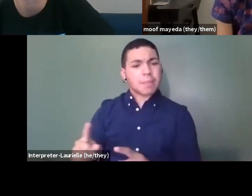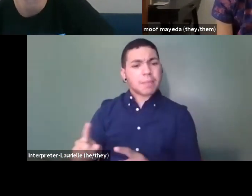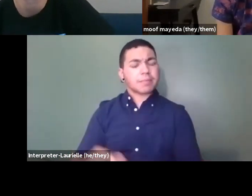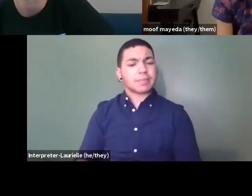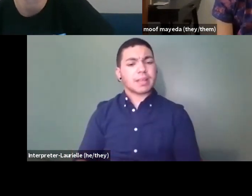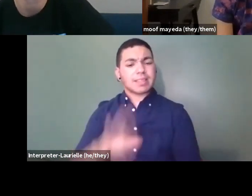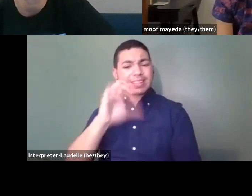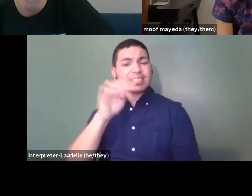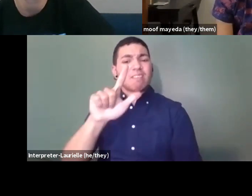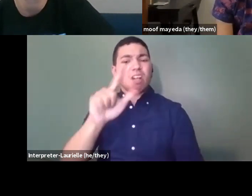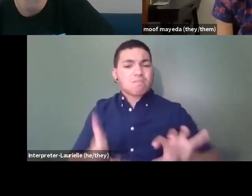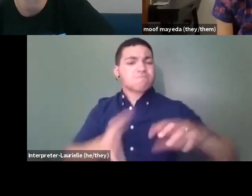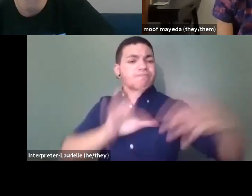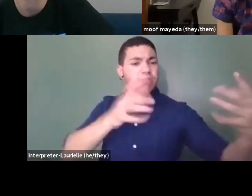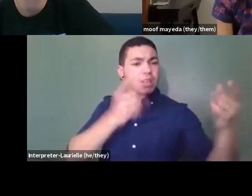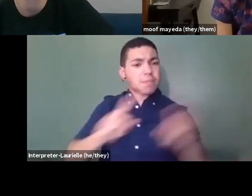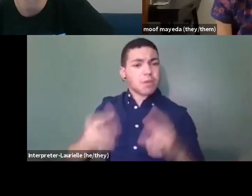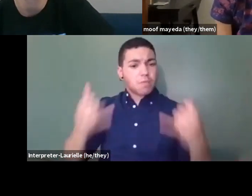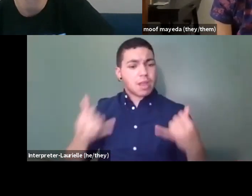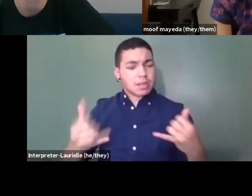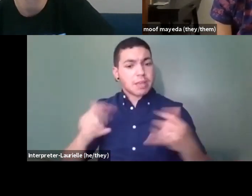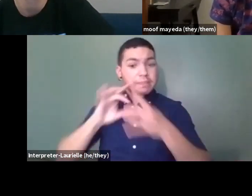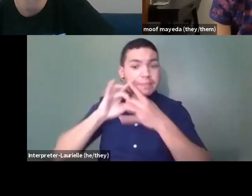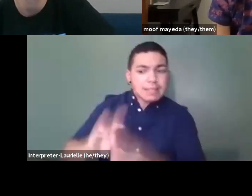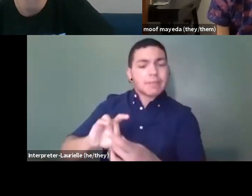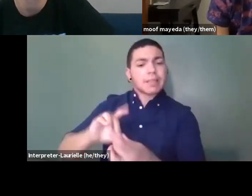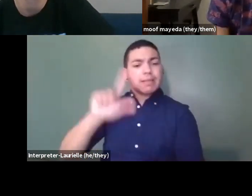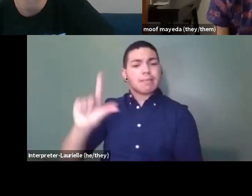community following realize that the way we've been doing things